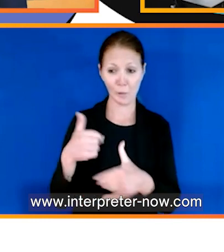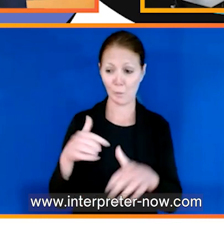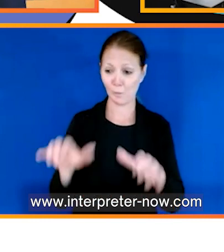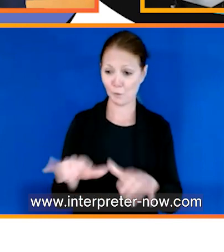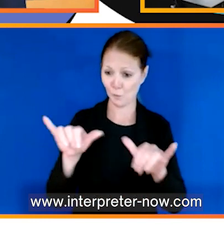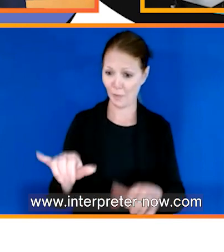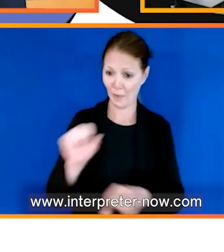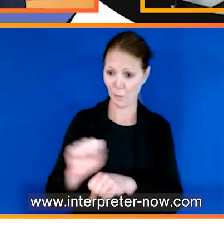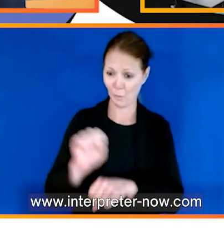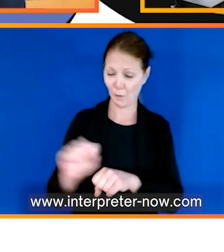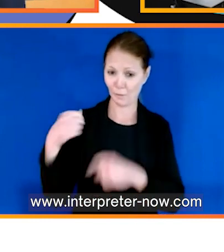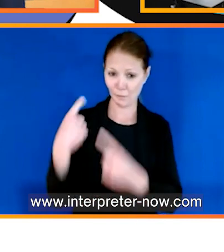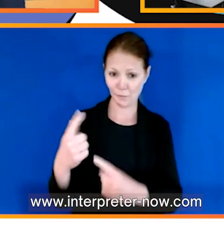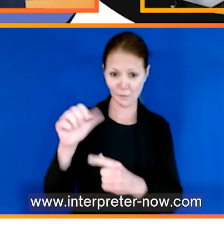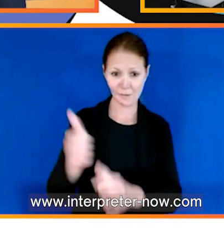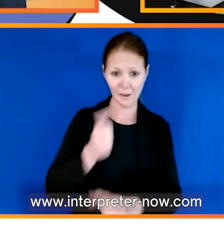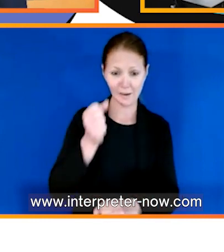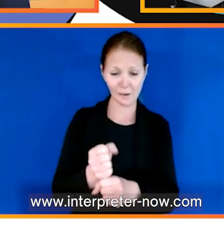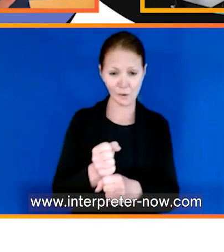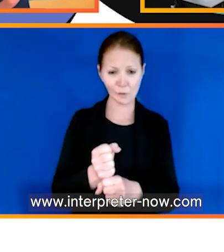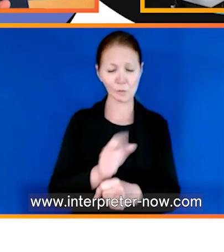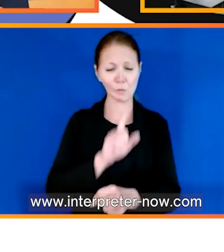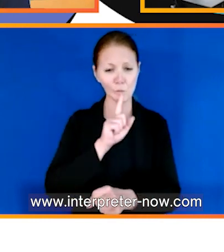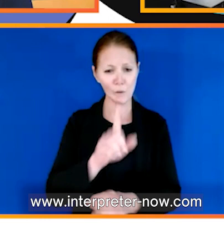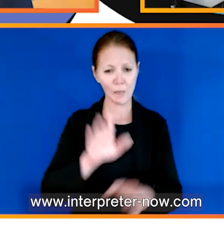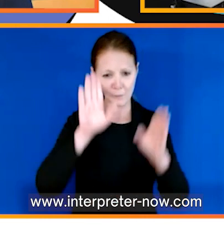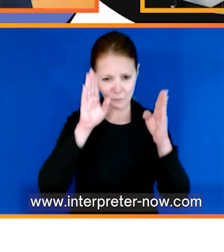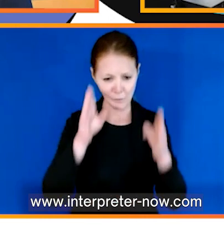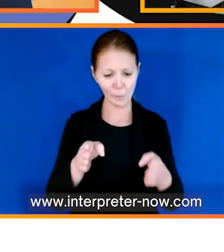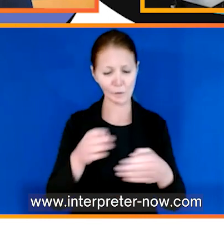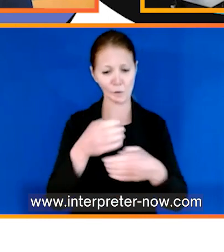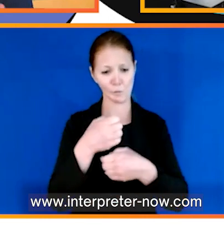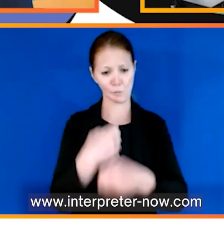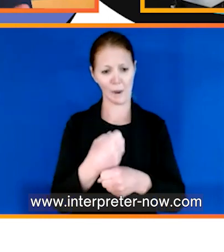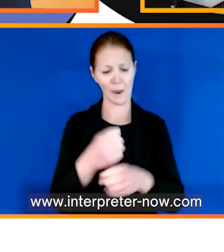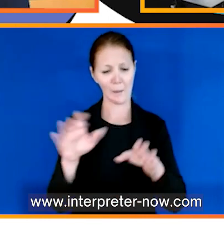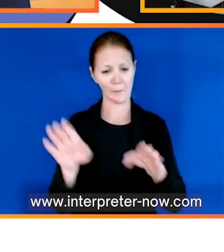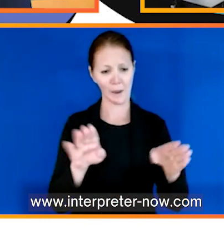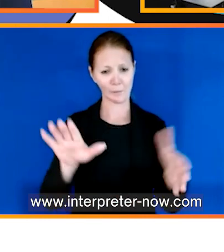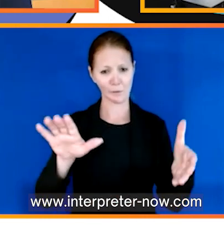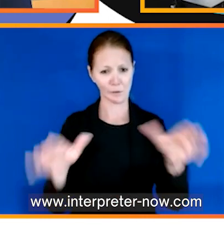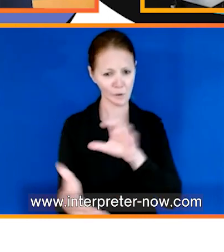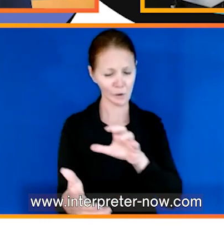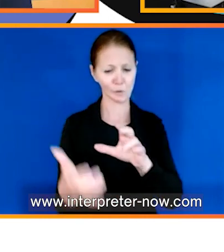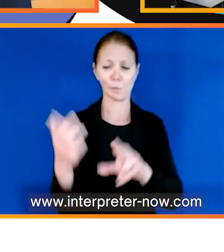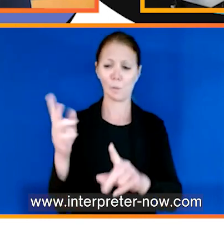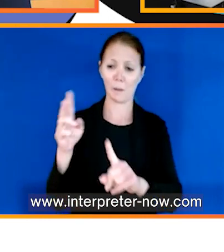We really focus on creating that behavior change, using science, using research, to